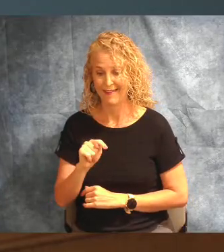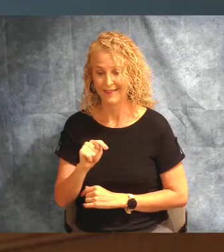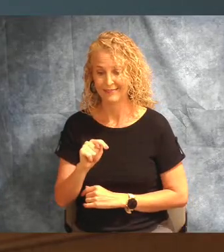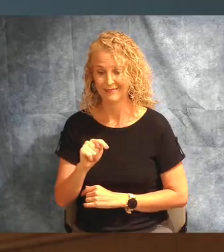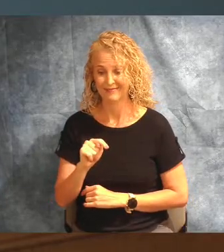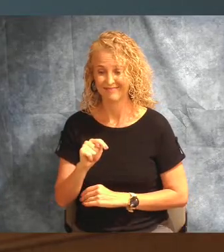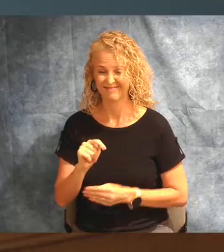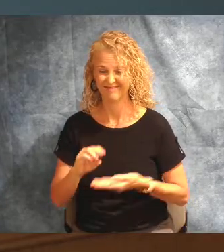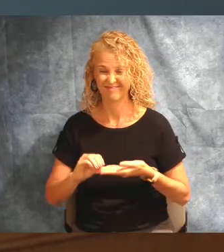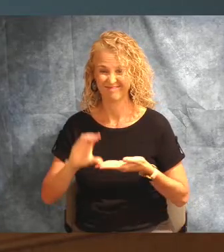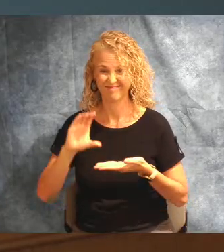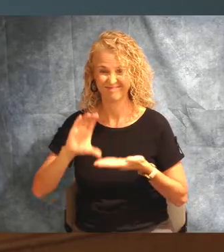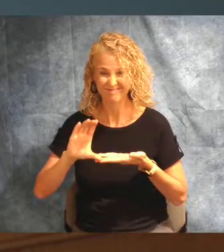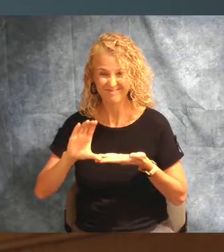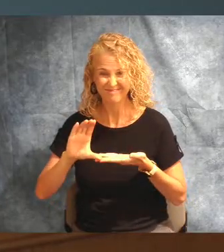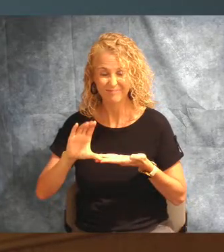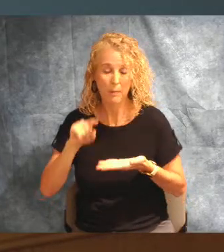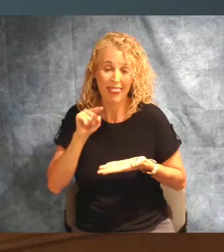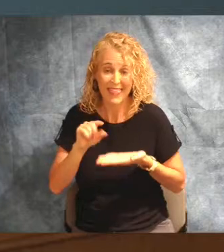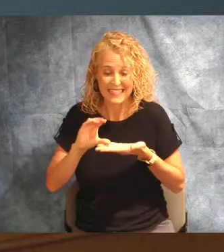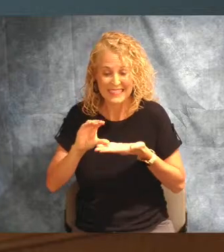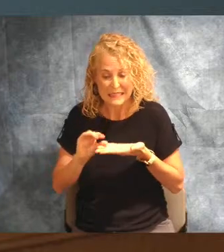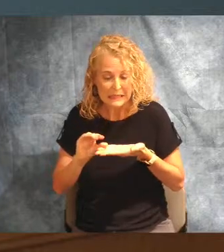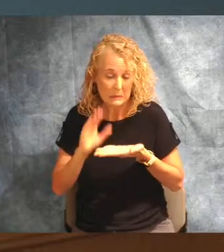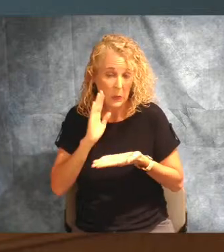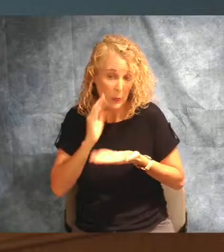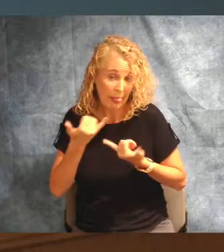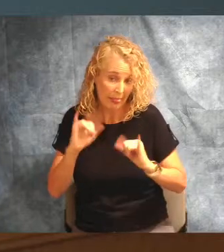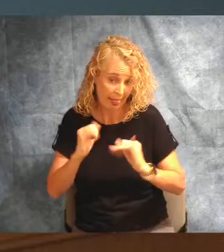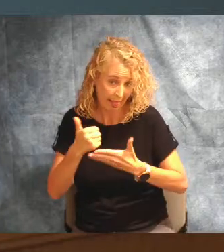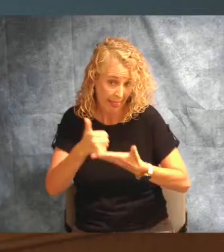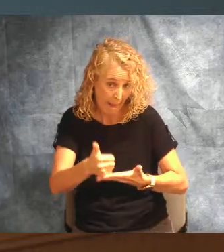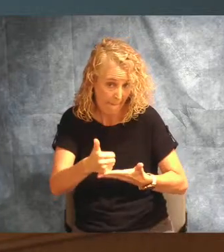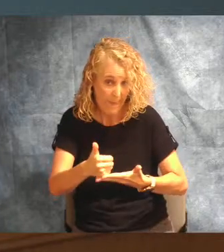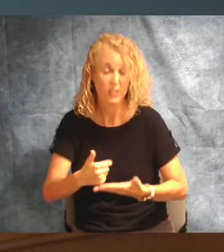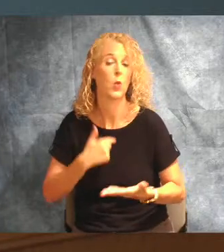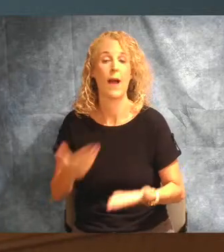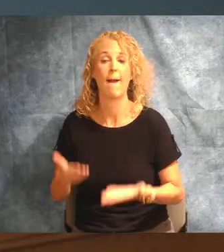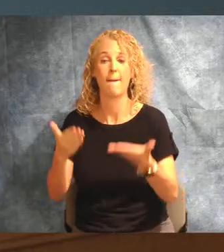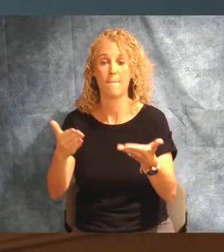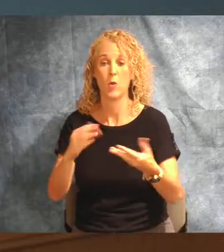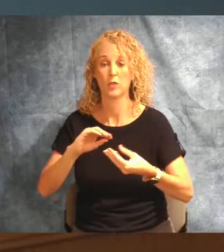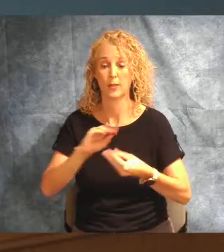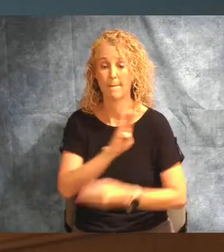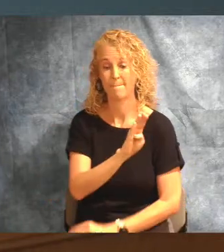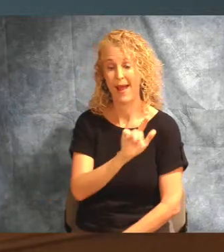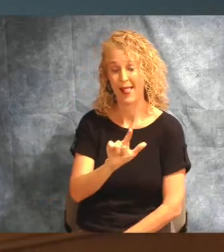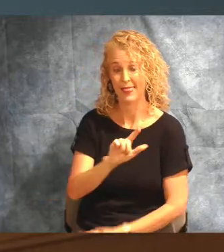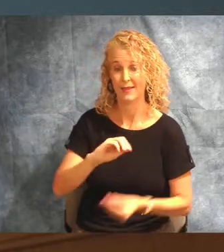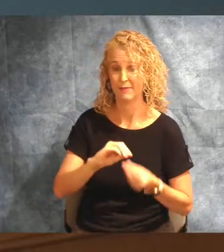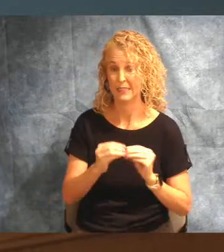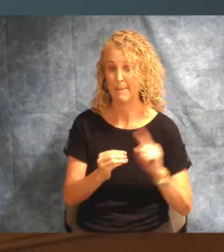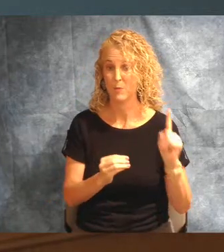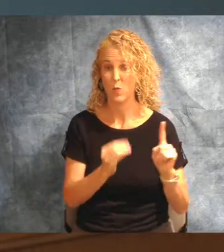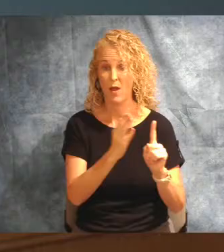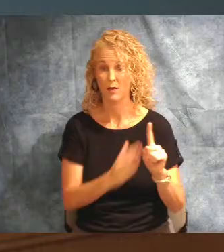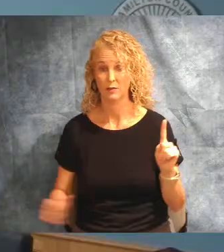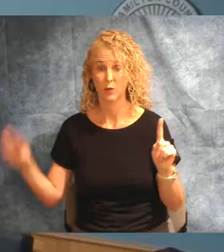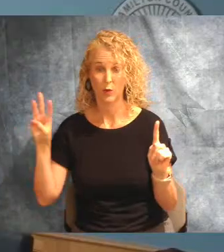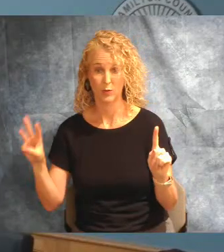but this will certainly help. So, I make a motion to pass items by leave one through six. Second.